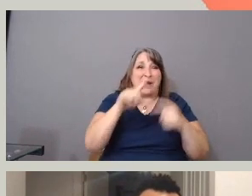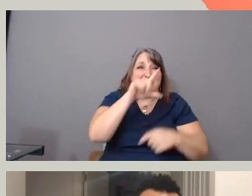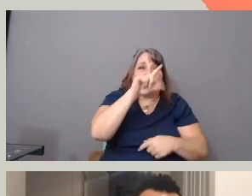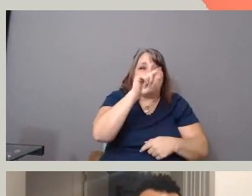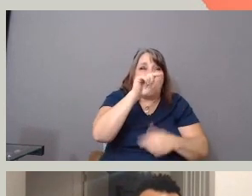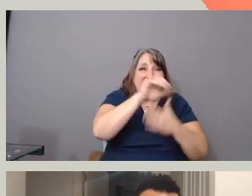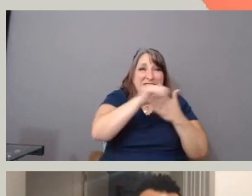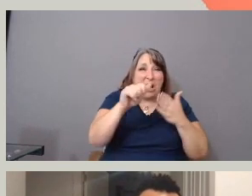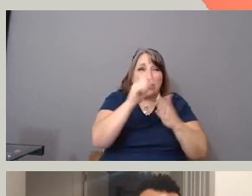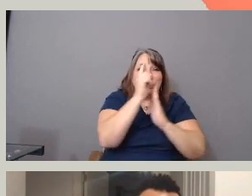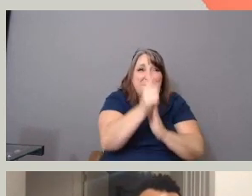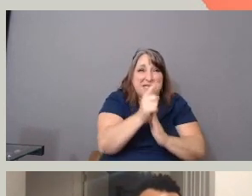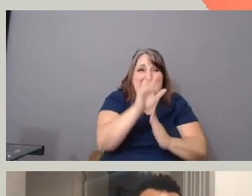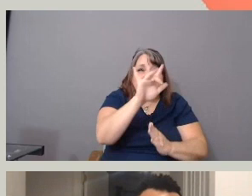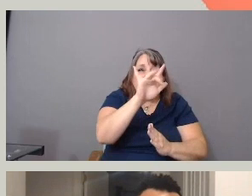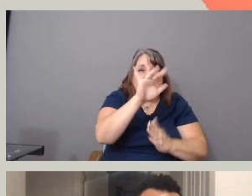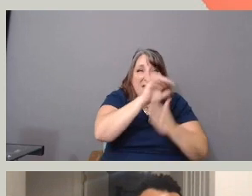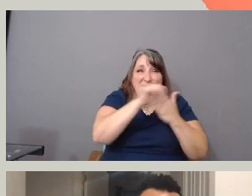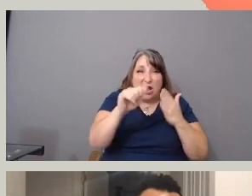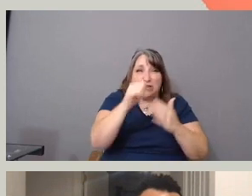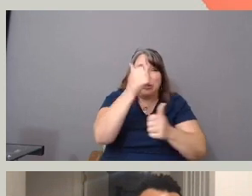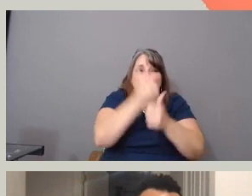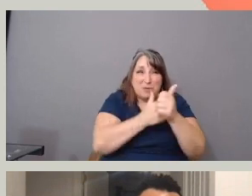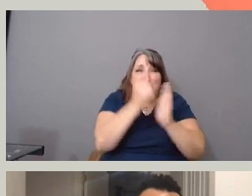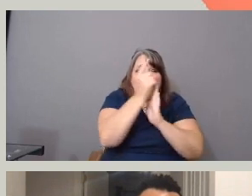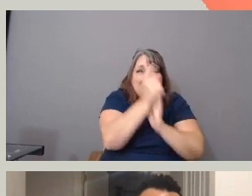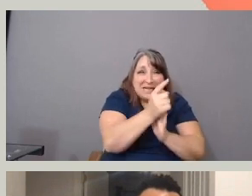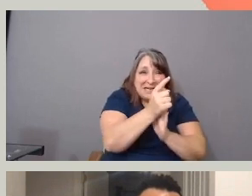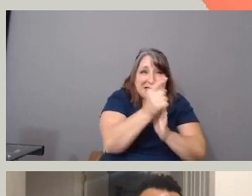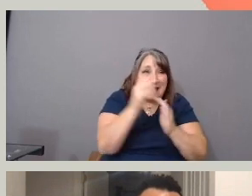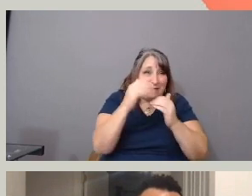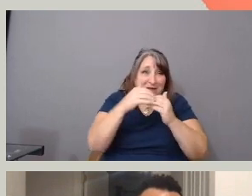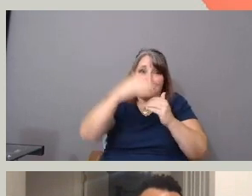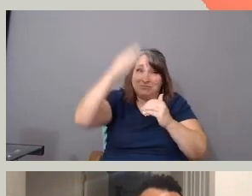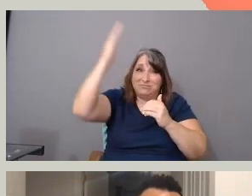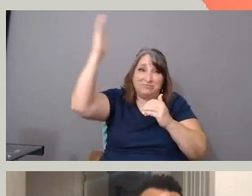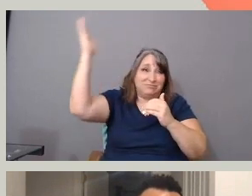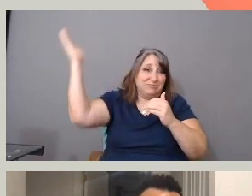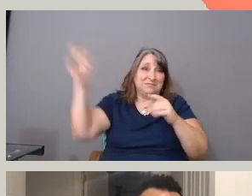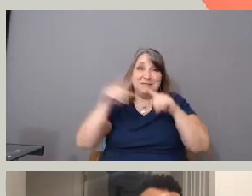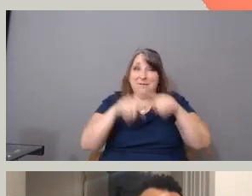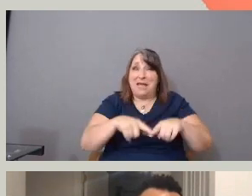$25 per program minute and upward, depending upon who you're working with.